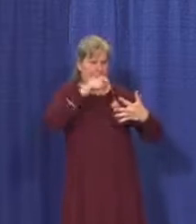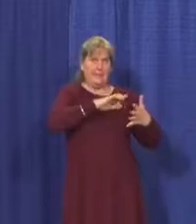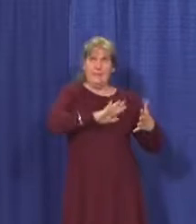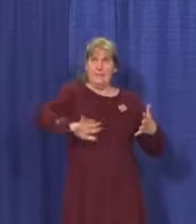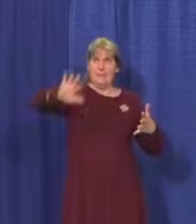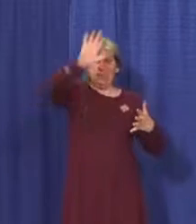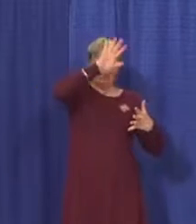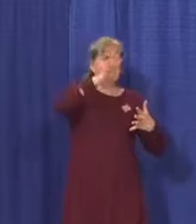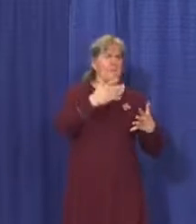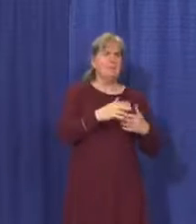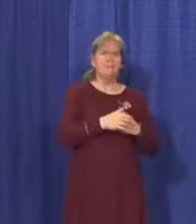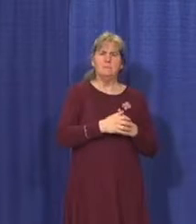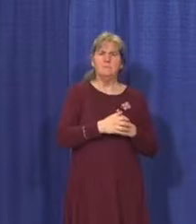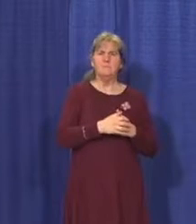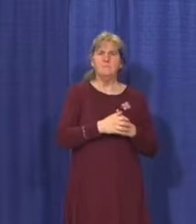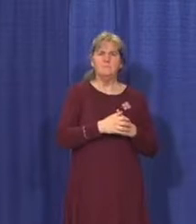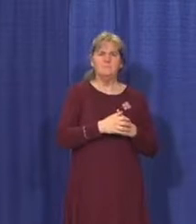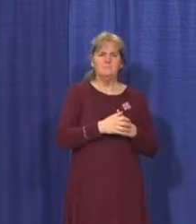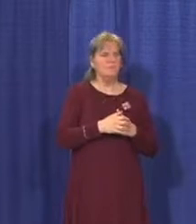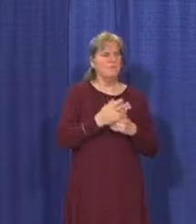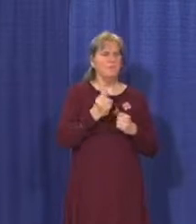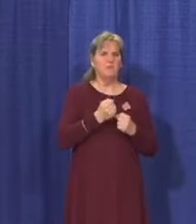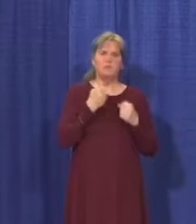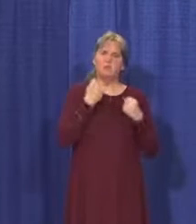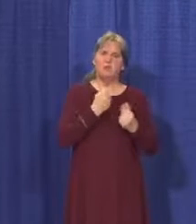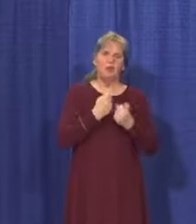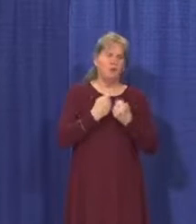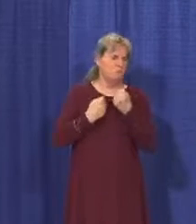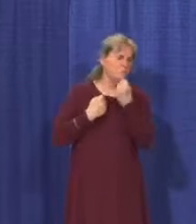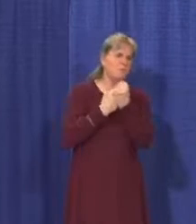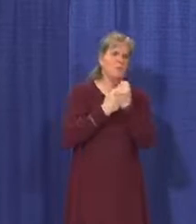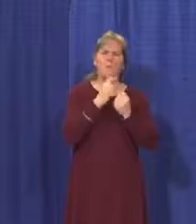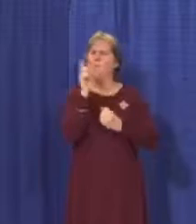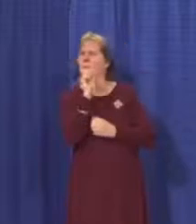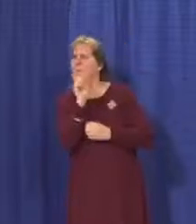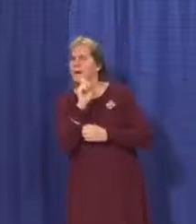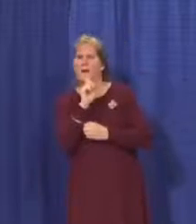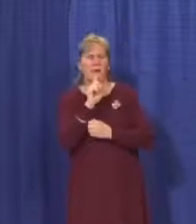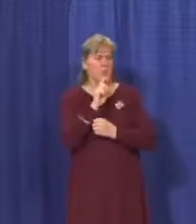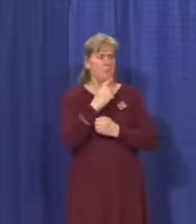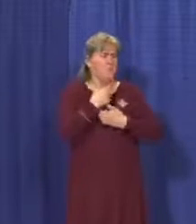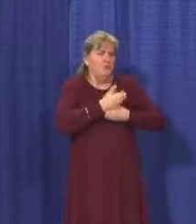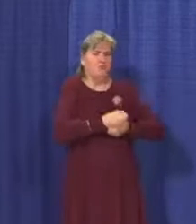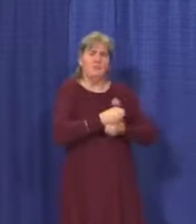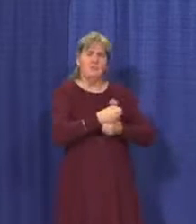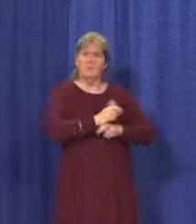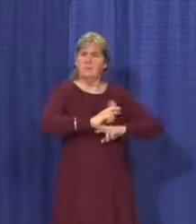are, they know where to deploy that $40 million with the biggest impact for the residents of Yukon.